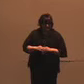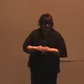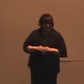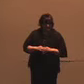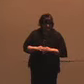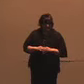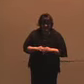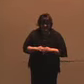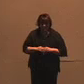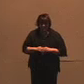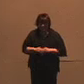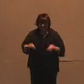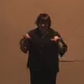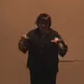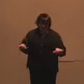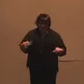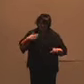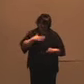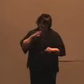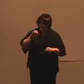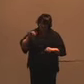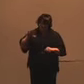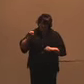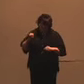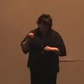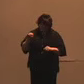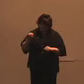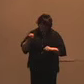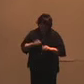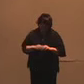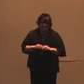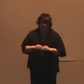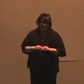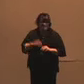So I like to say in such a chaotic situation,